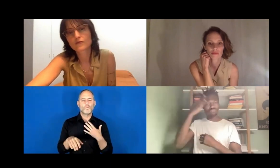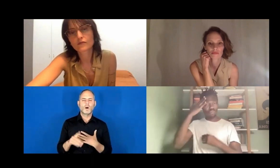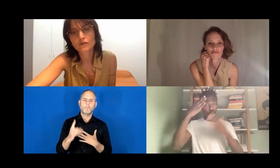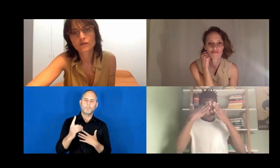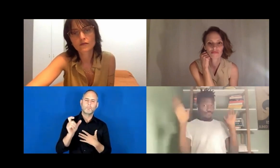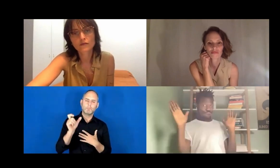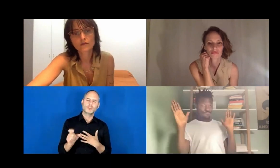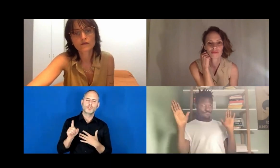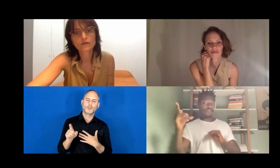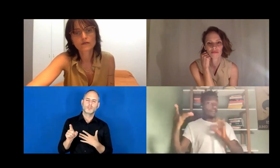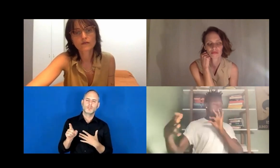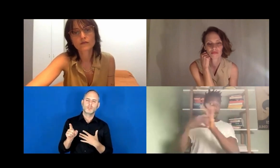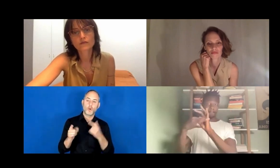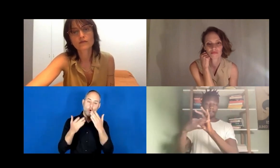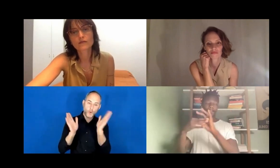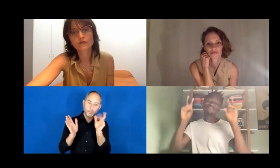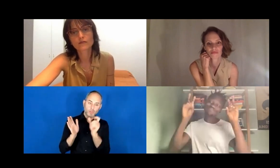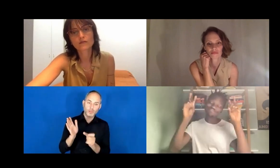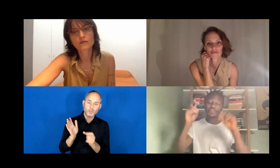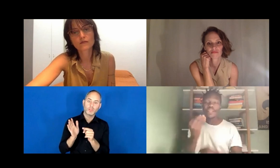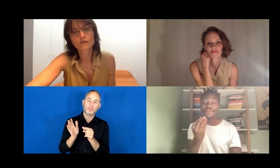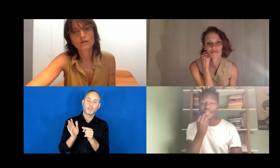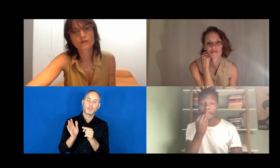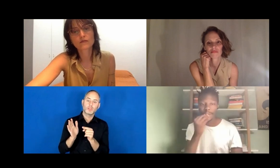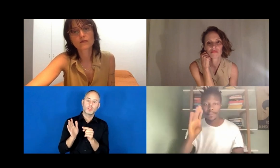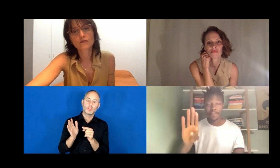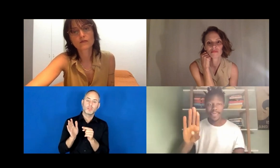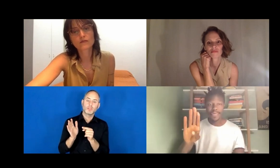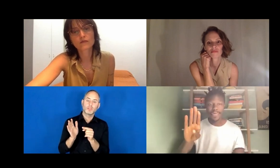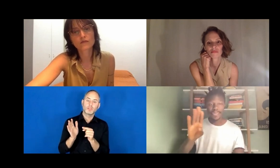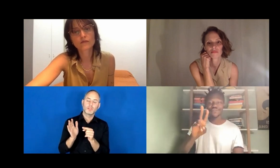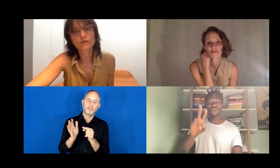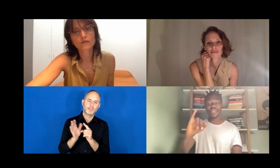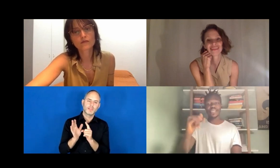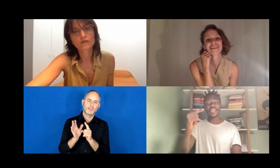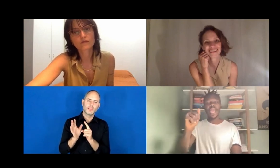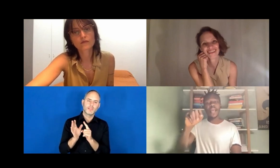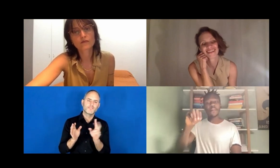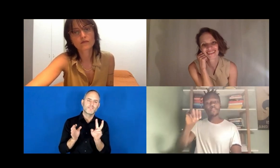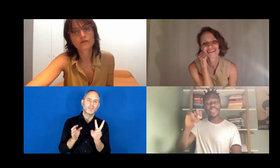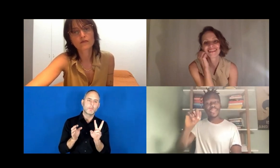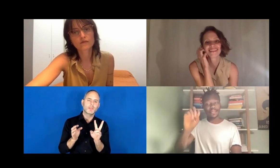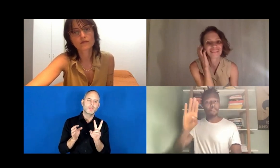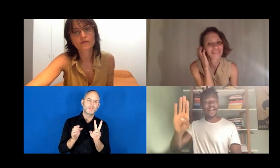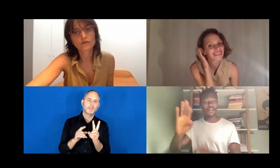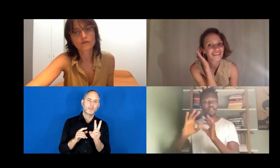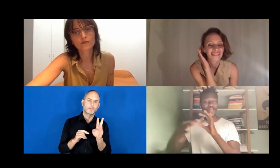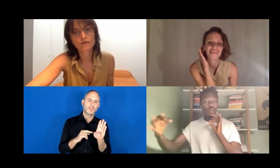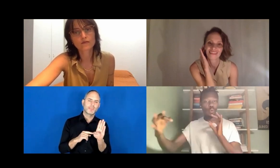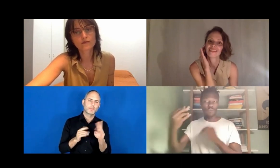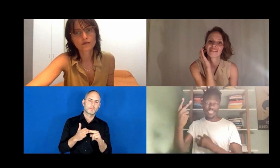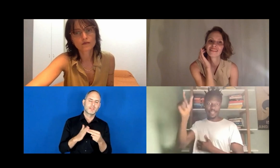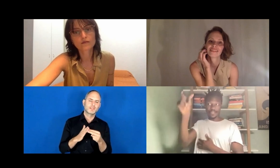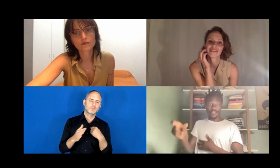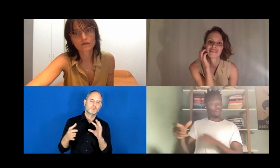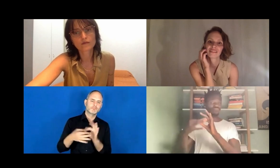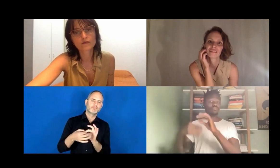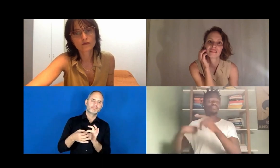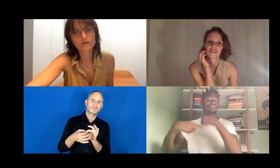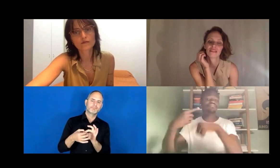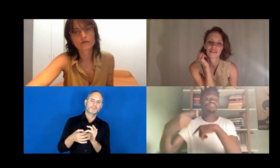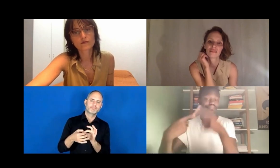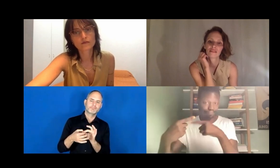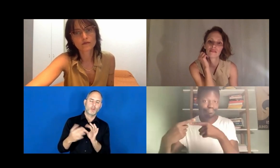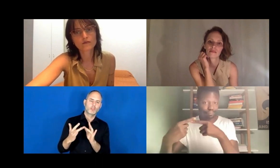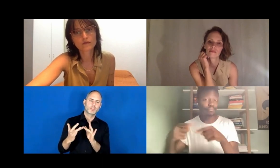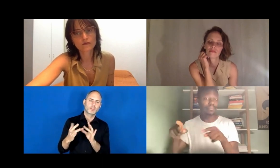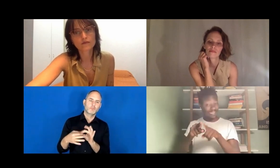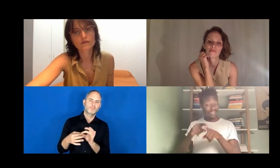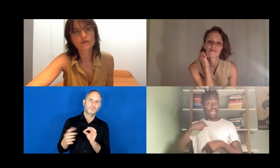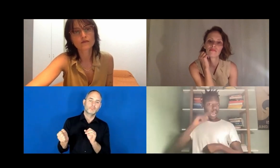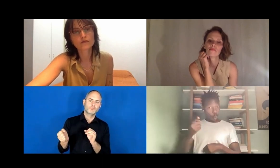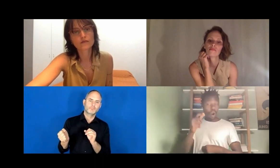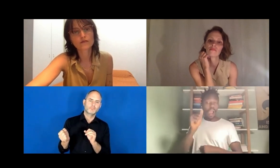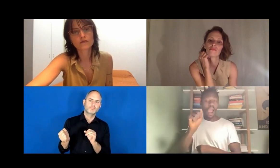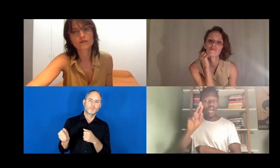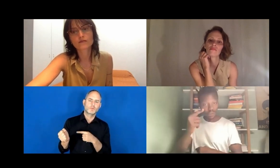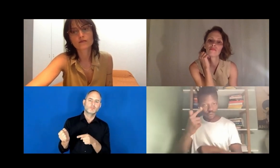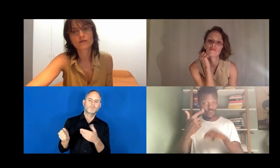You need to know one person, kind of like Vitamin B, to have a close contact.